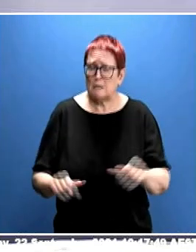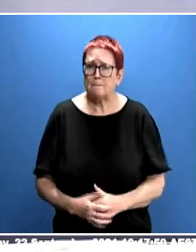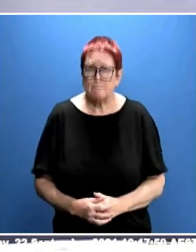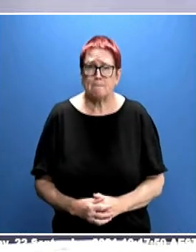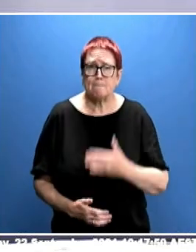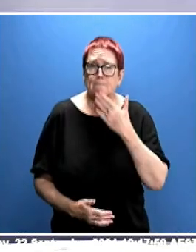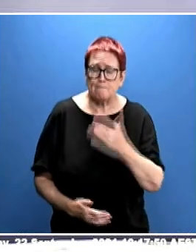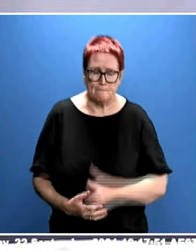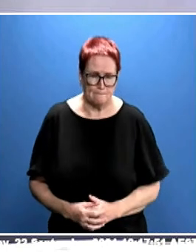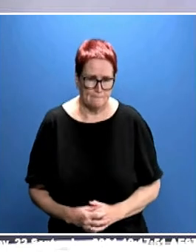No, thank you, Chair.